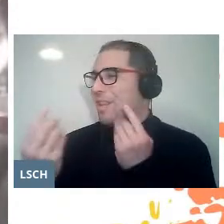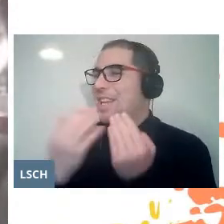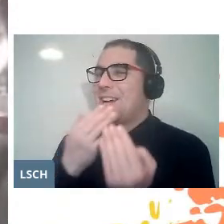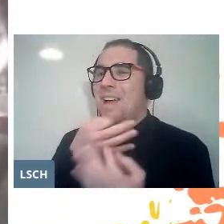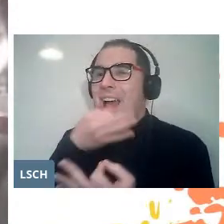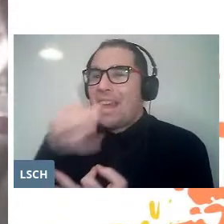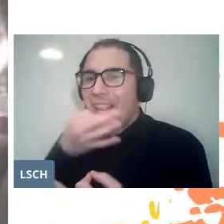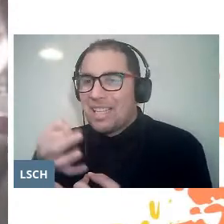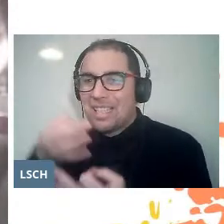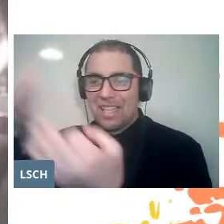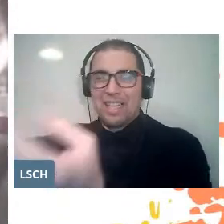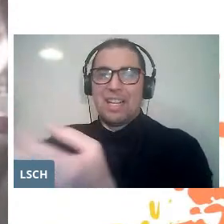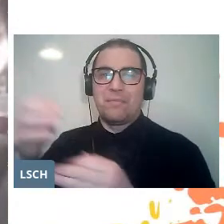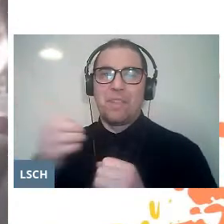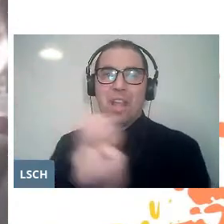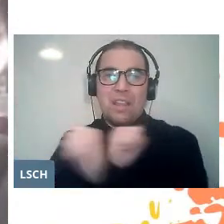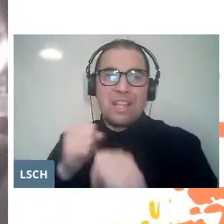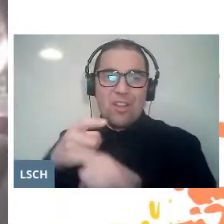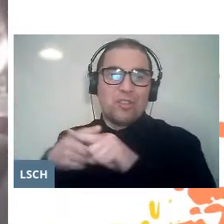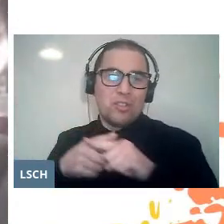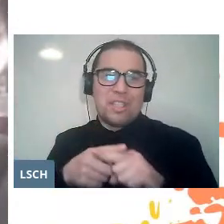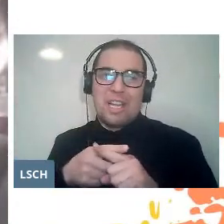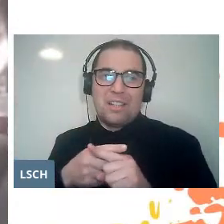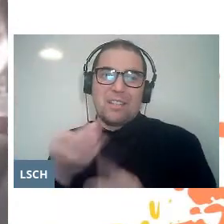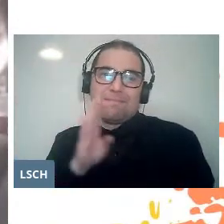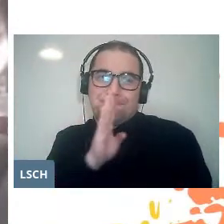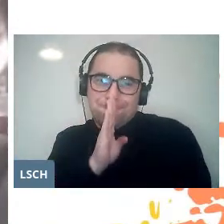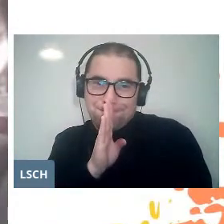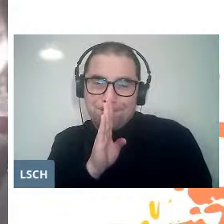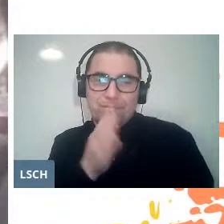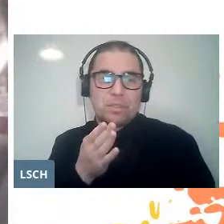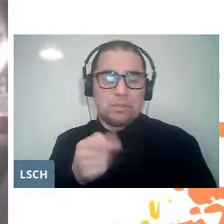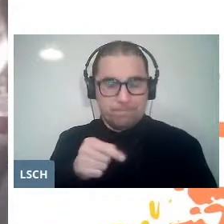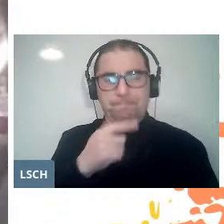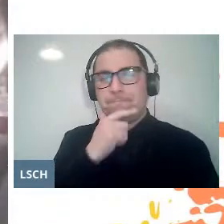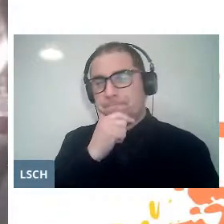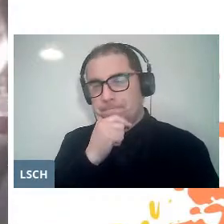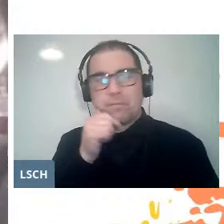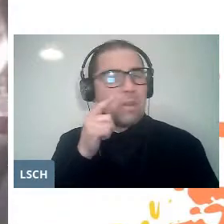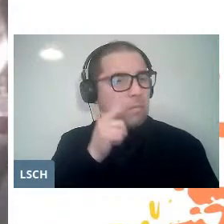through a social movement, so Haydn devised an artistic way